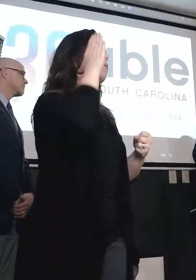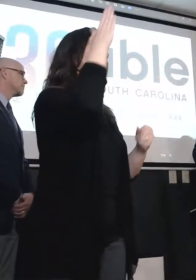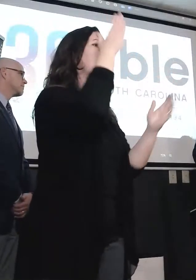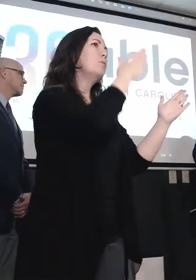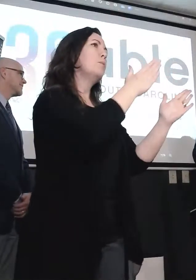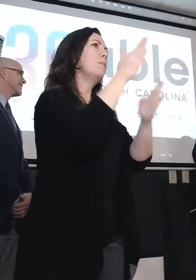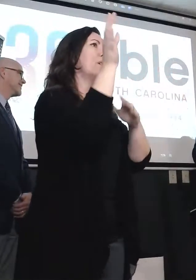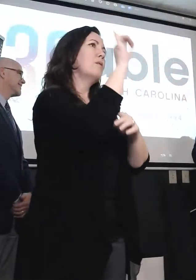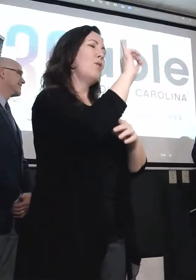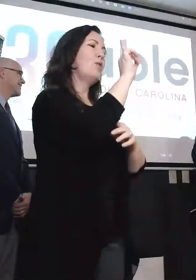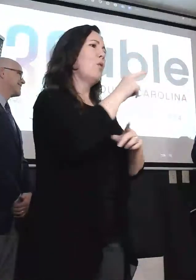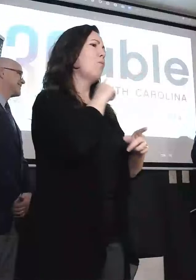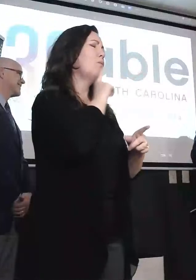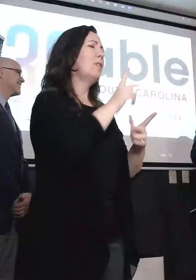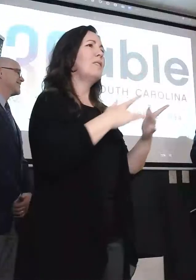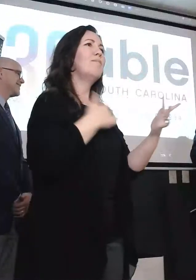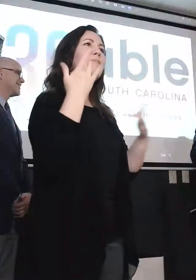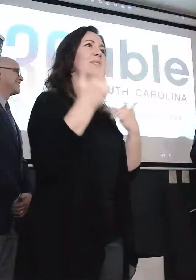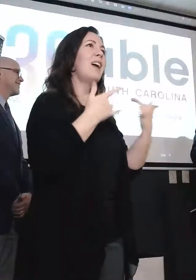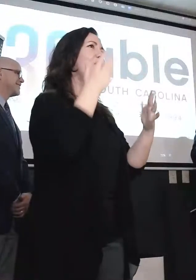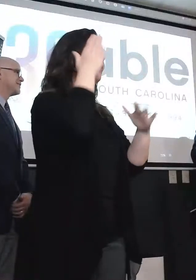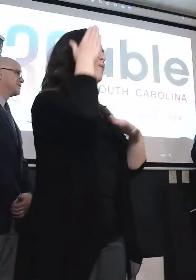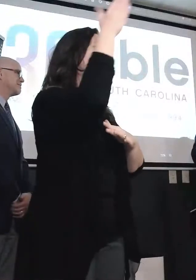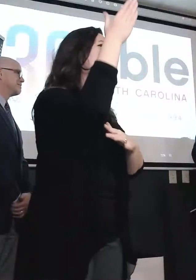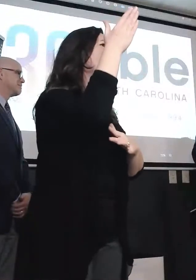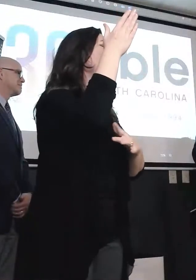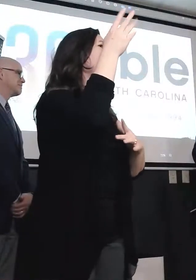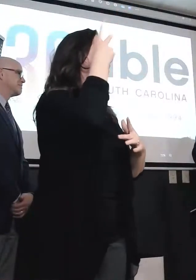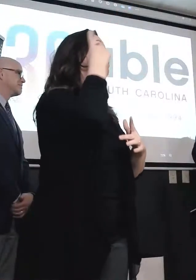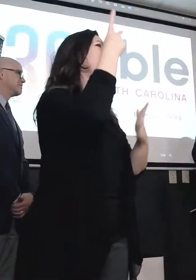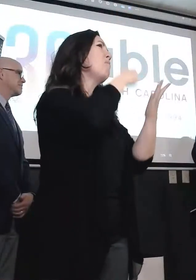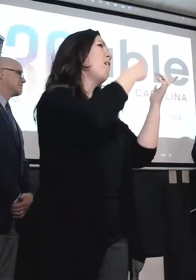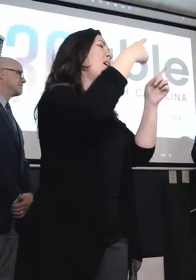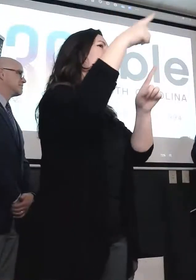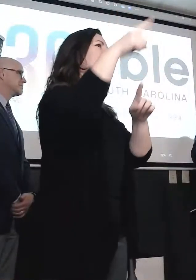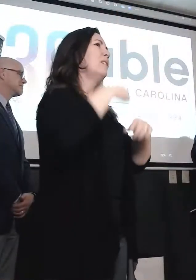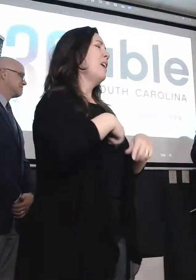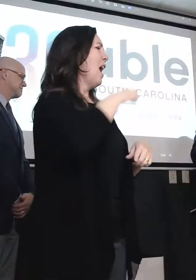um. I'm very excited to what the future holds and I think you're headed down the right path